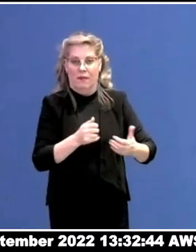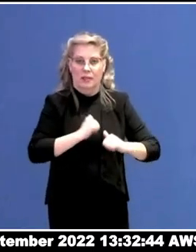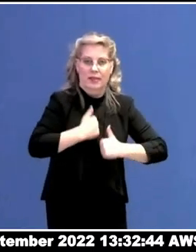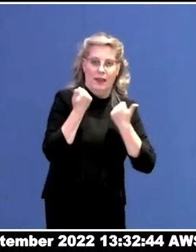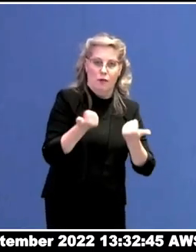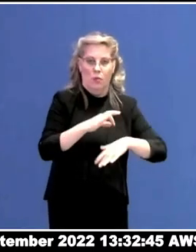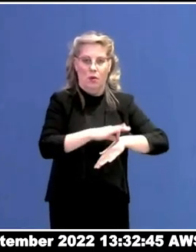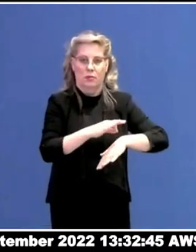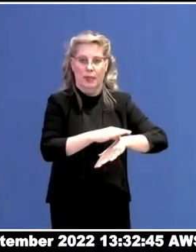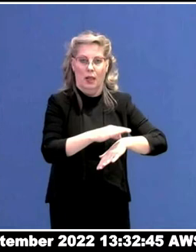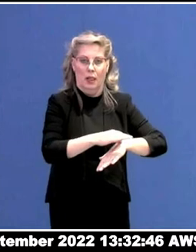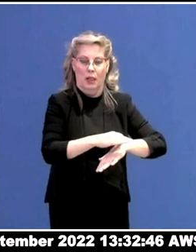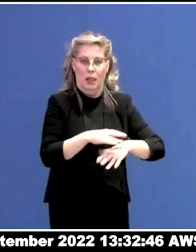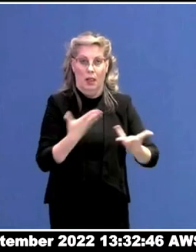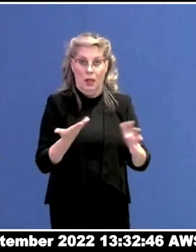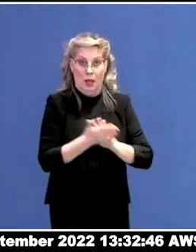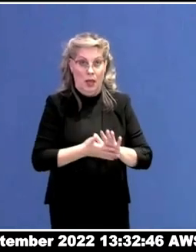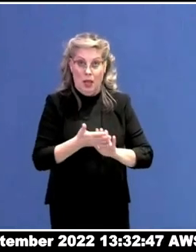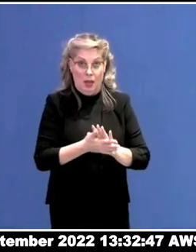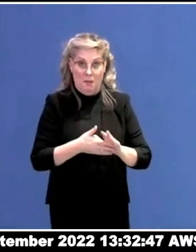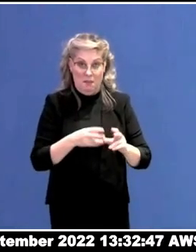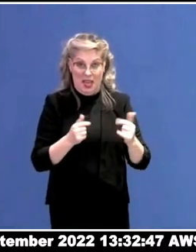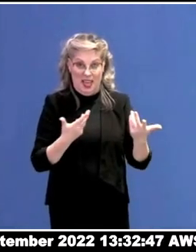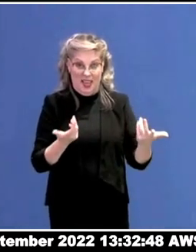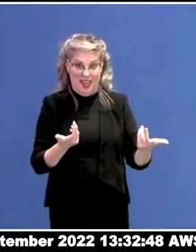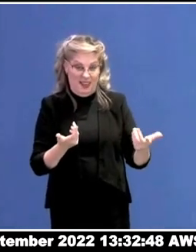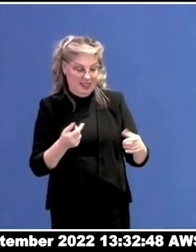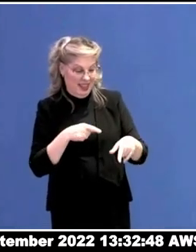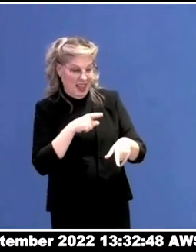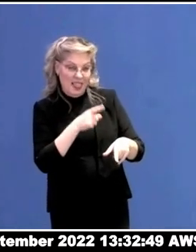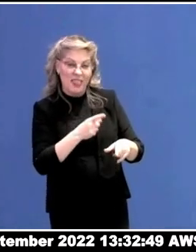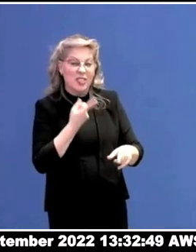The standard of healthcare is abysmal. We see suicide after suicide.